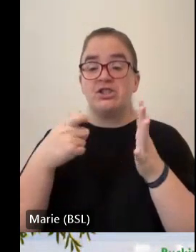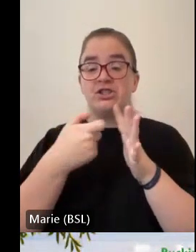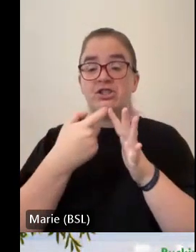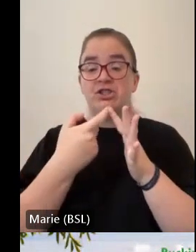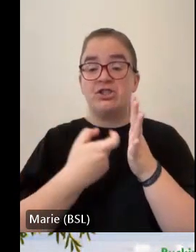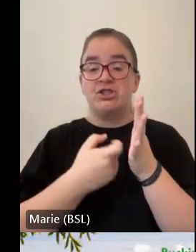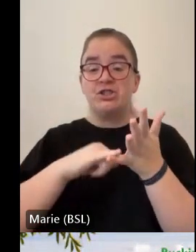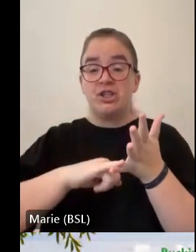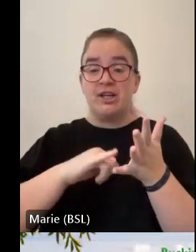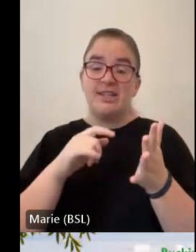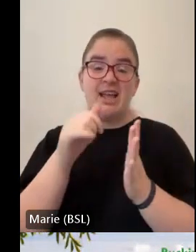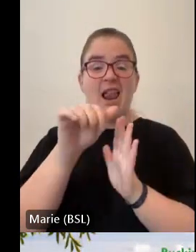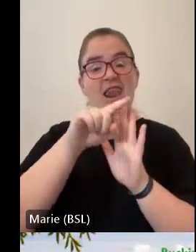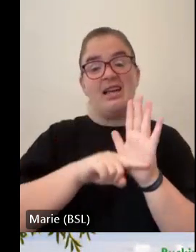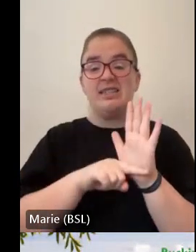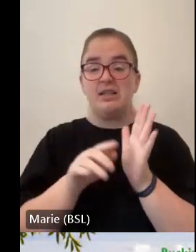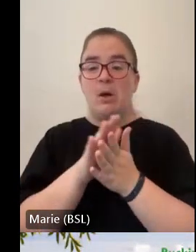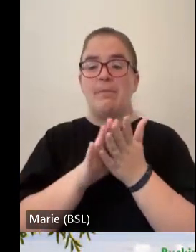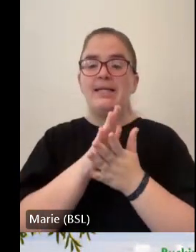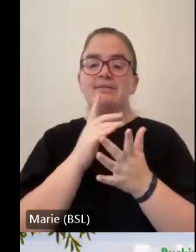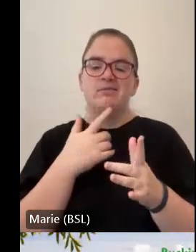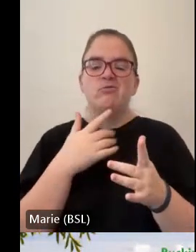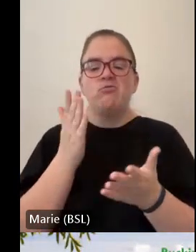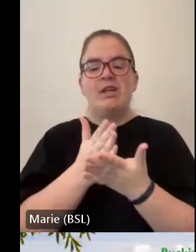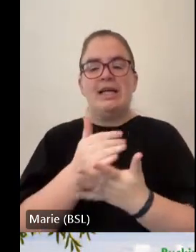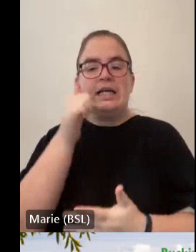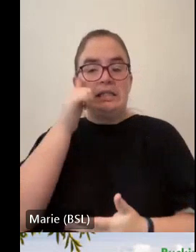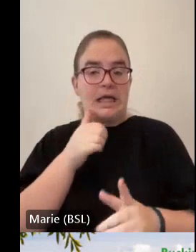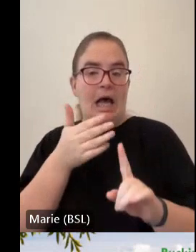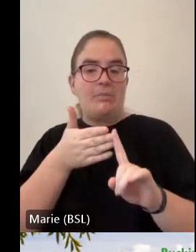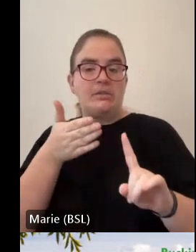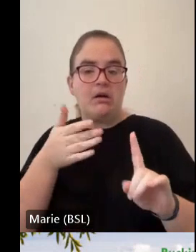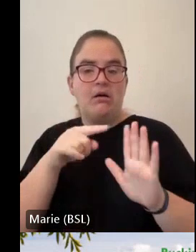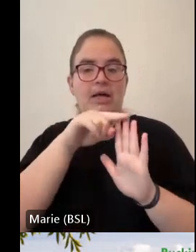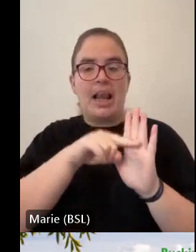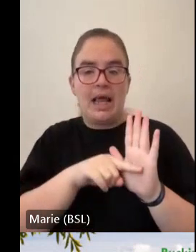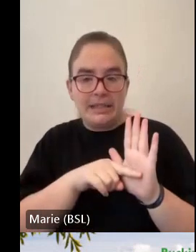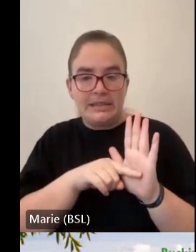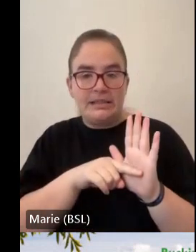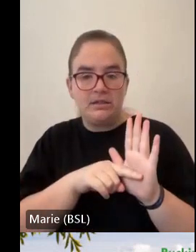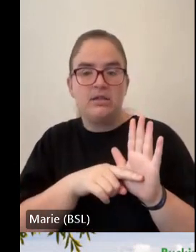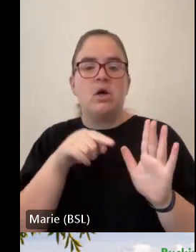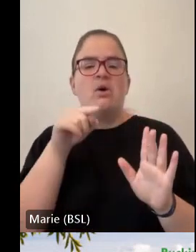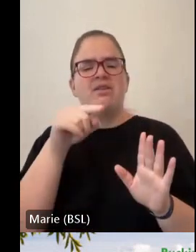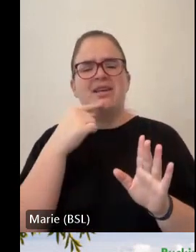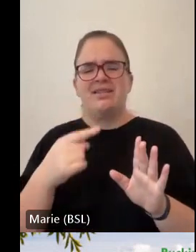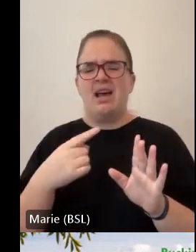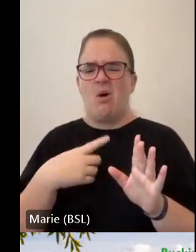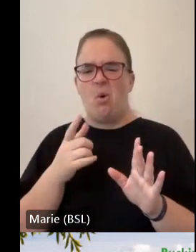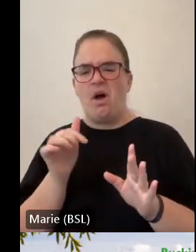So it's a scam target list and they call it the fact that they call it that, that the fraudsters is indicative of the